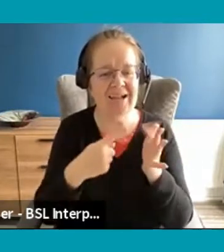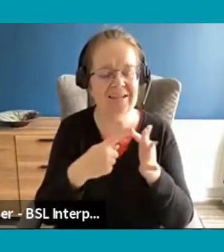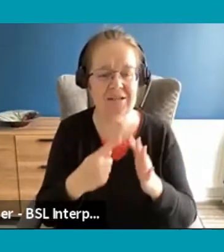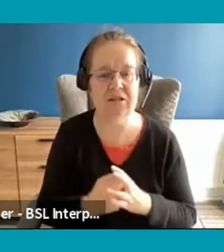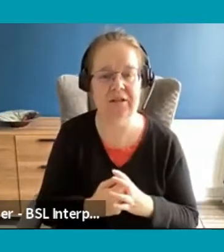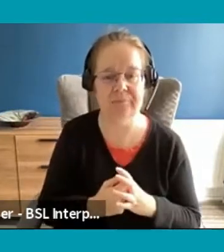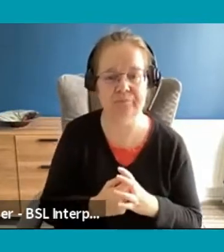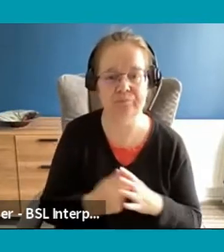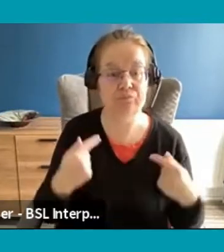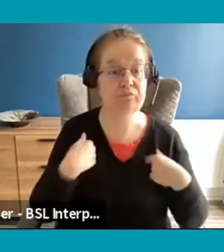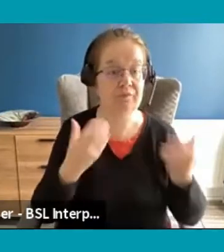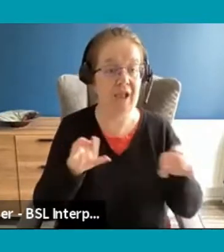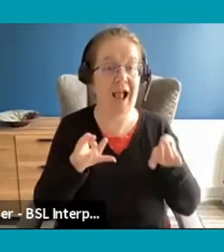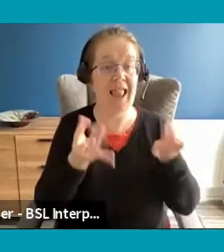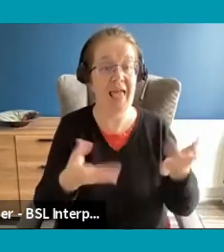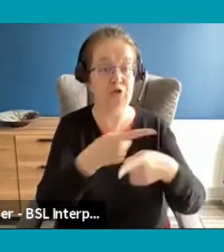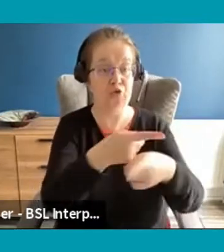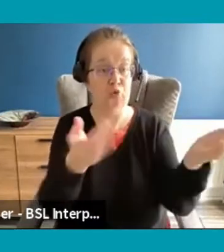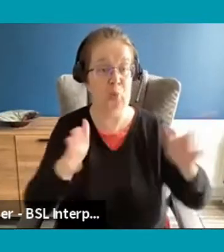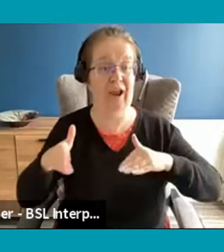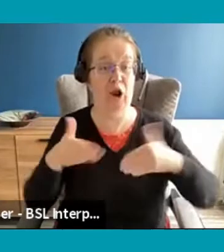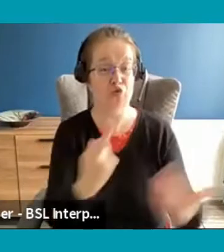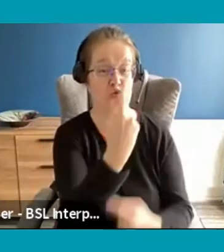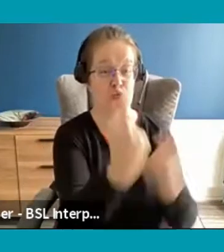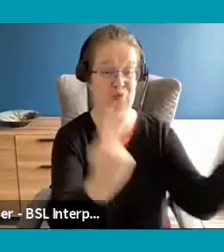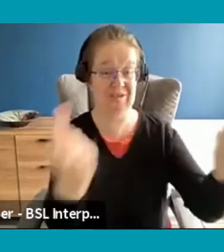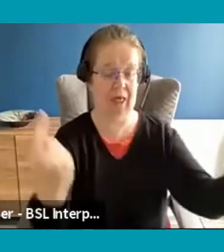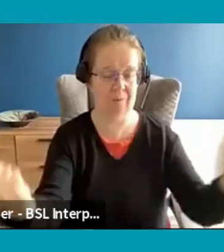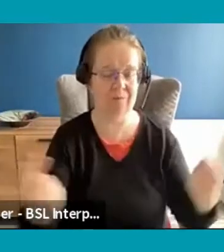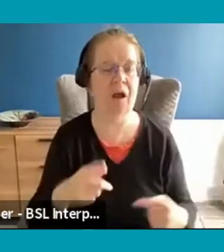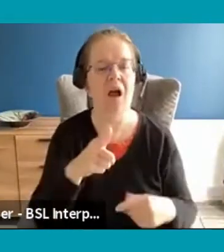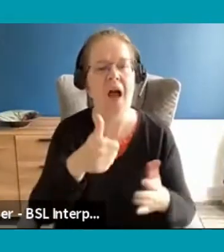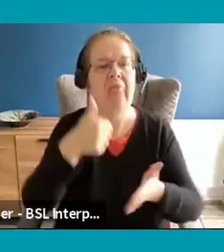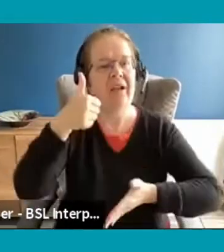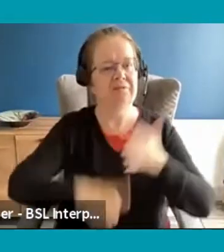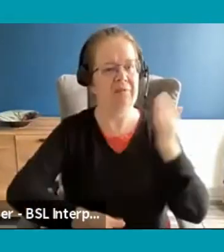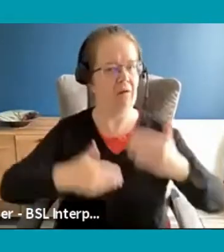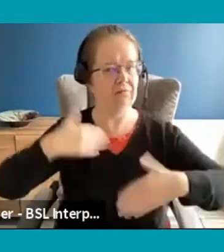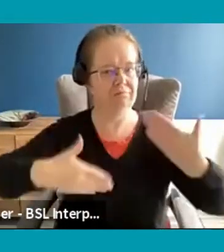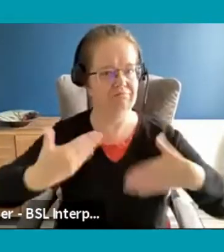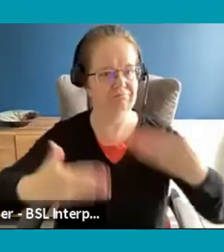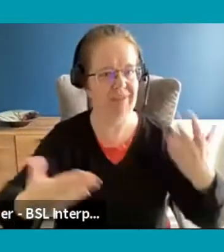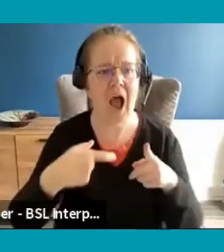to let you all introduce yourselves, and then we'll get started. Katie, let's start with you.